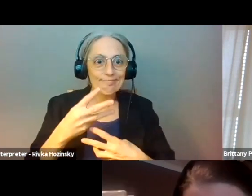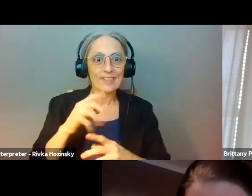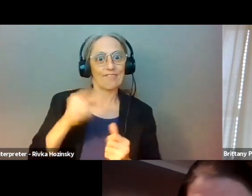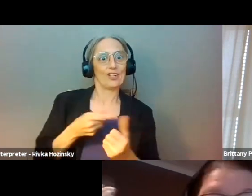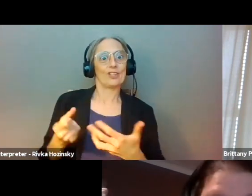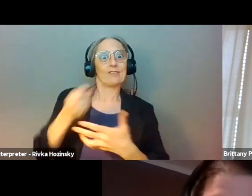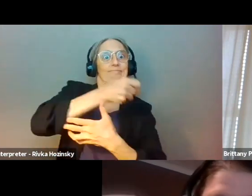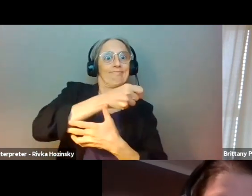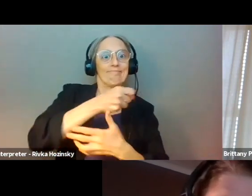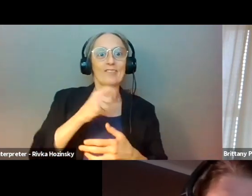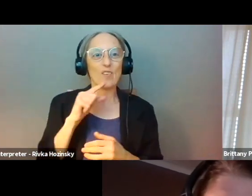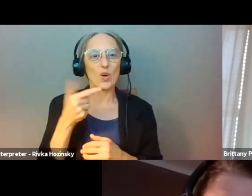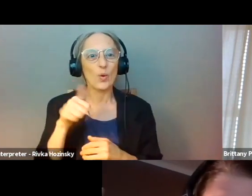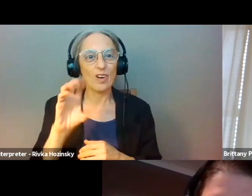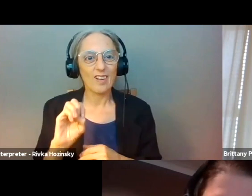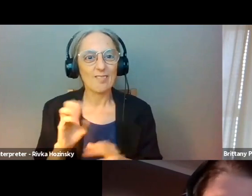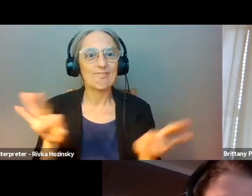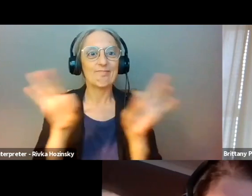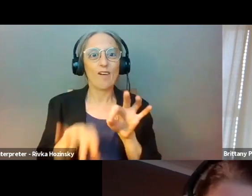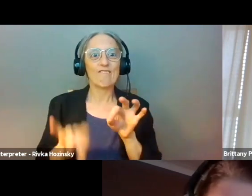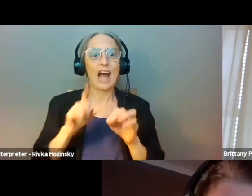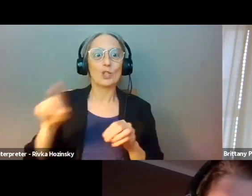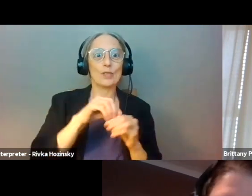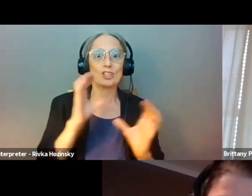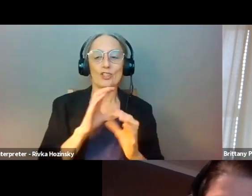In terms of thinking about how you can start having those conversations